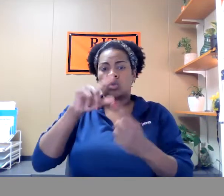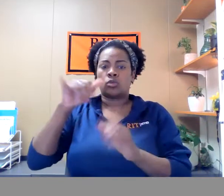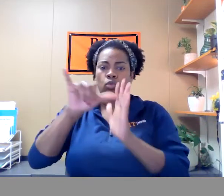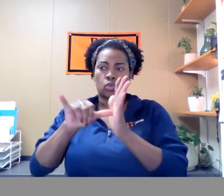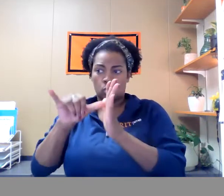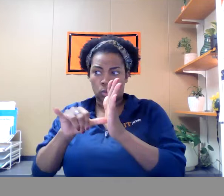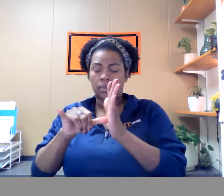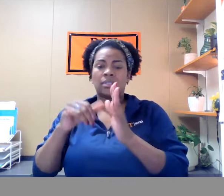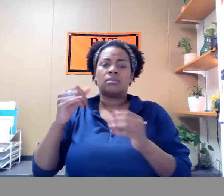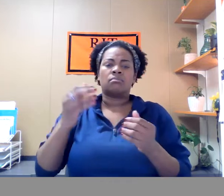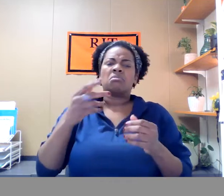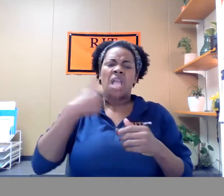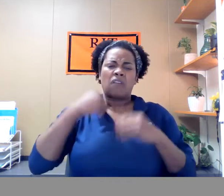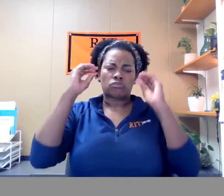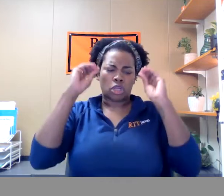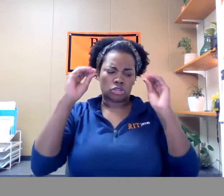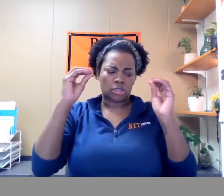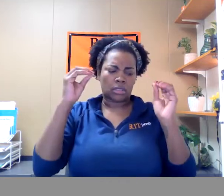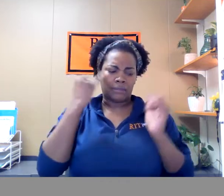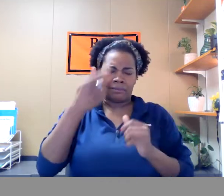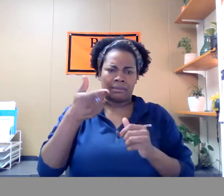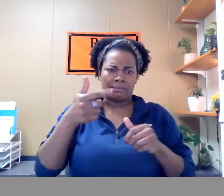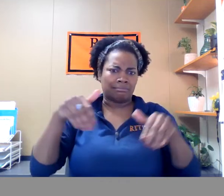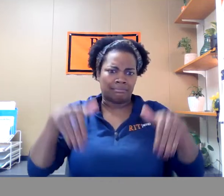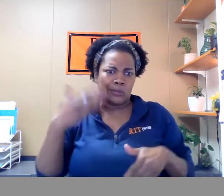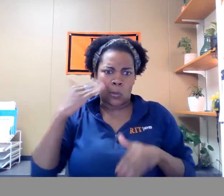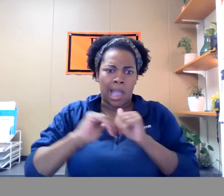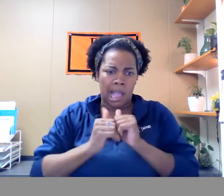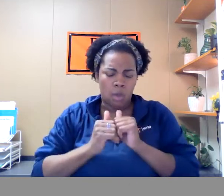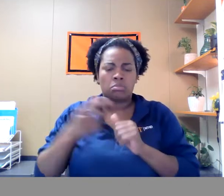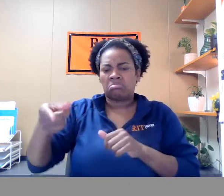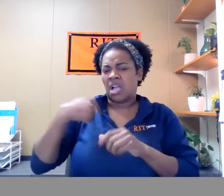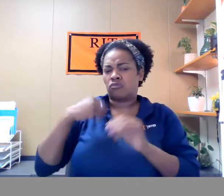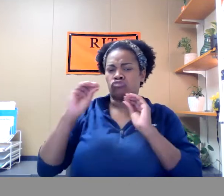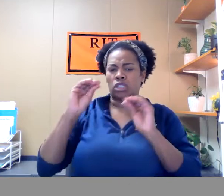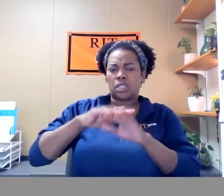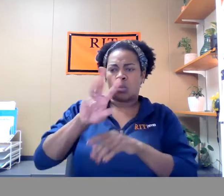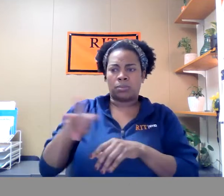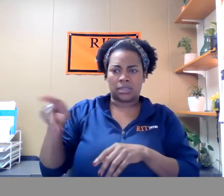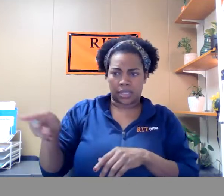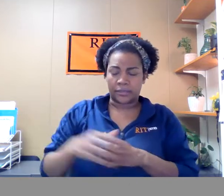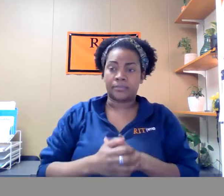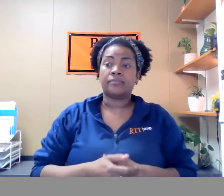the instructions on the website on how to be able to do that, so we will submit, show you how to do that